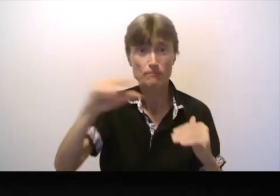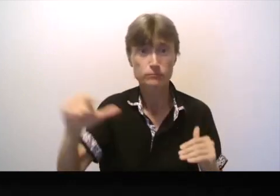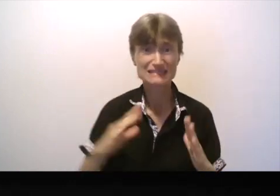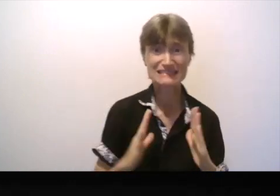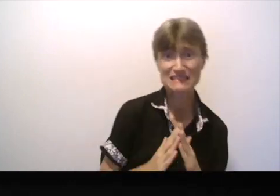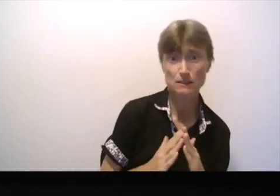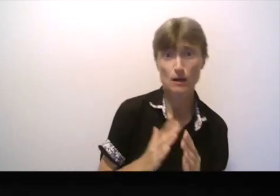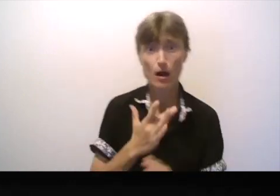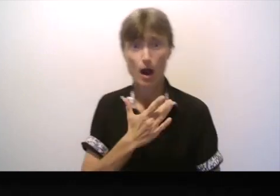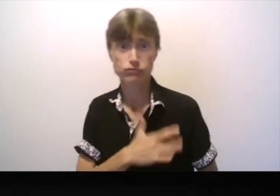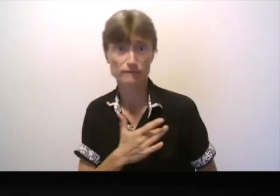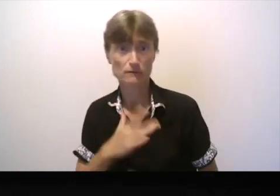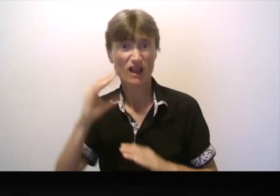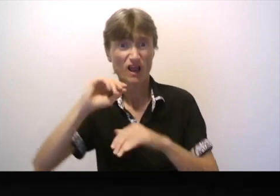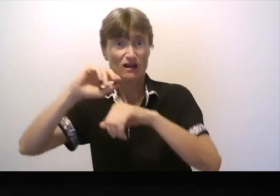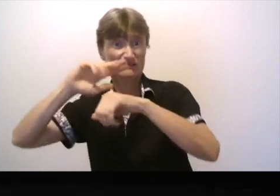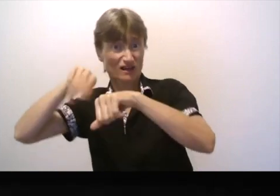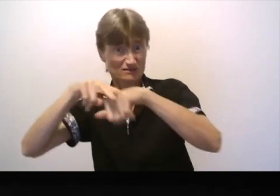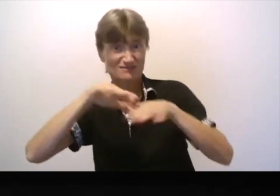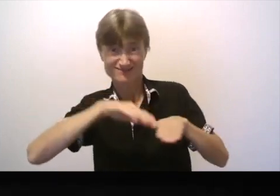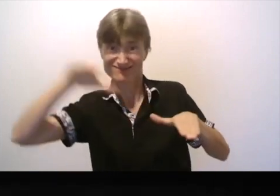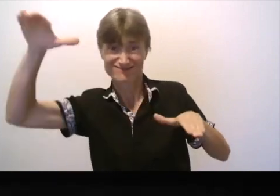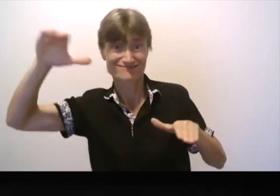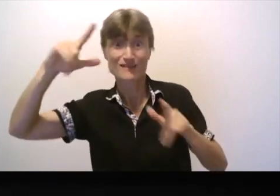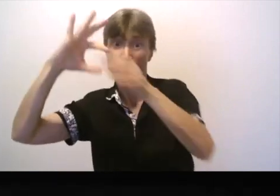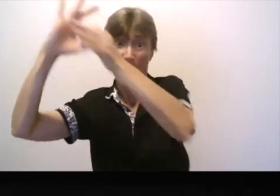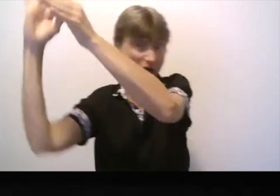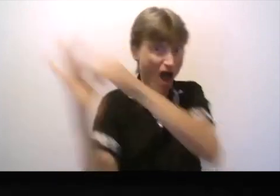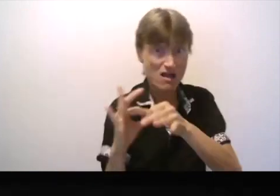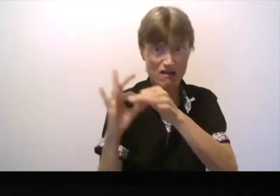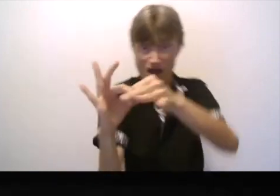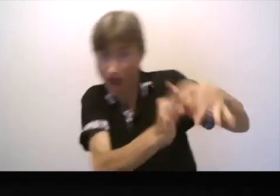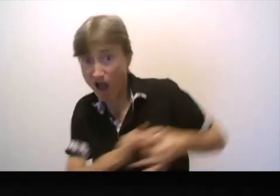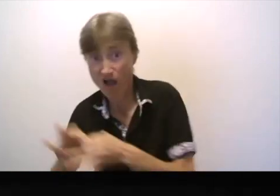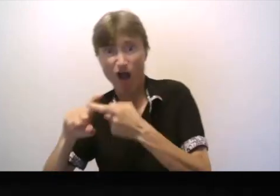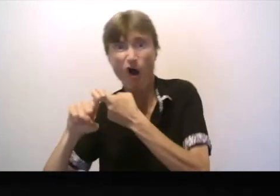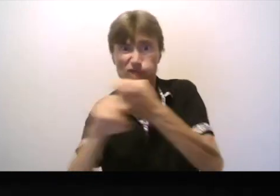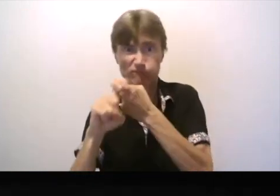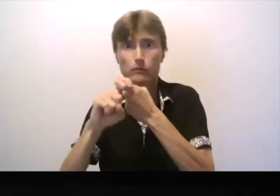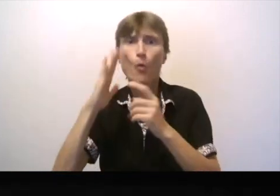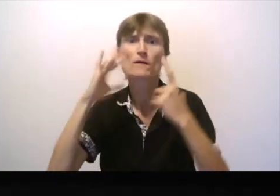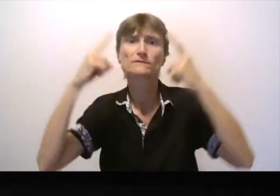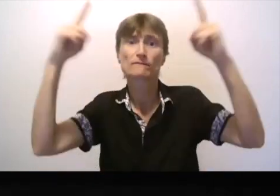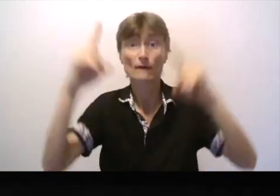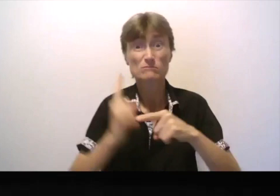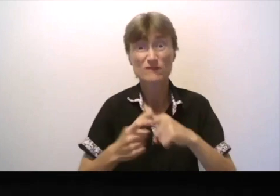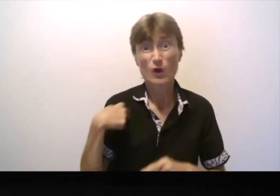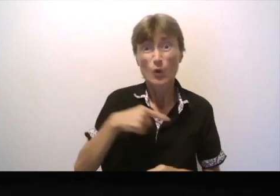the better that will be as well and also as funders we collect data and i think it's important for us to be working